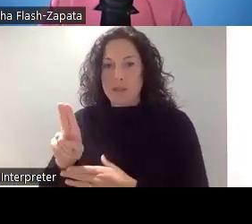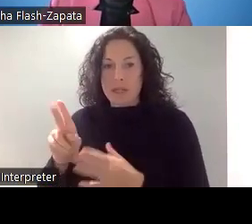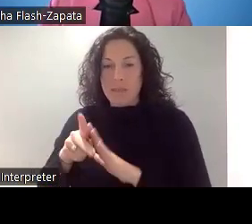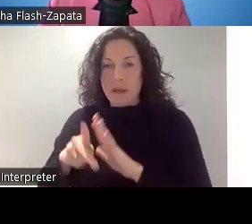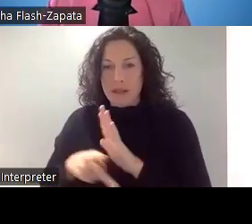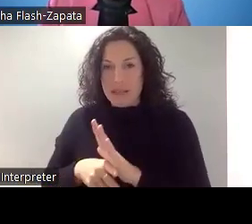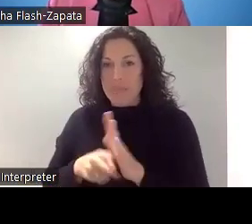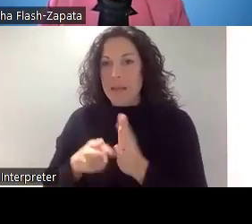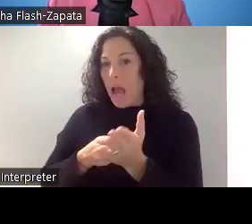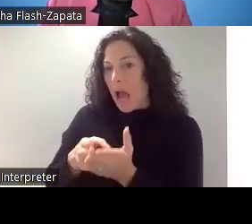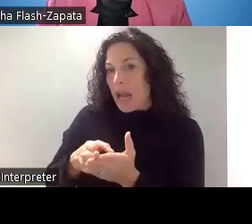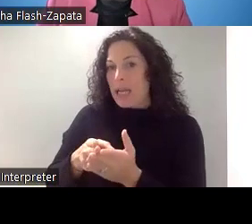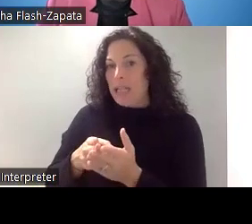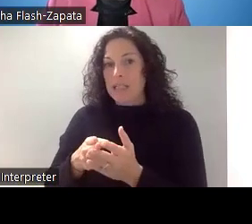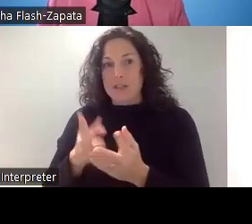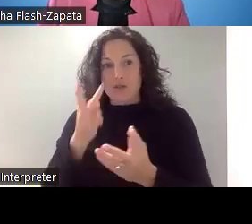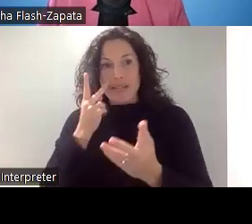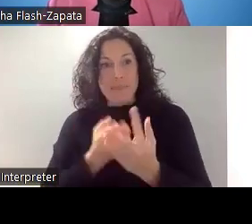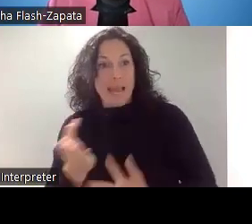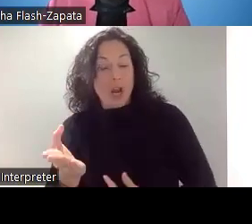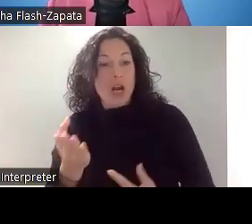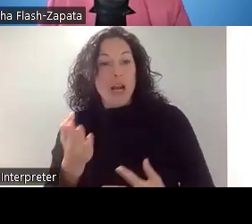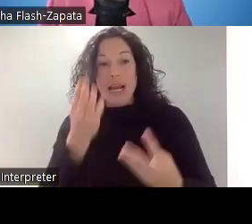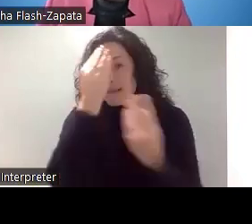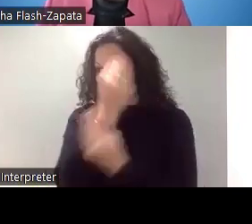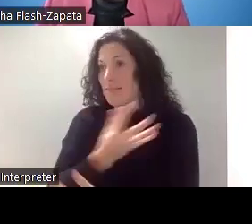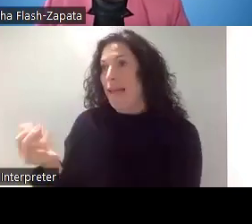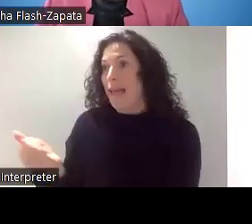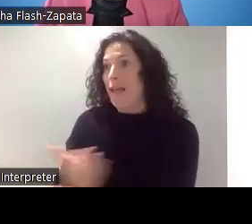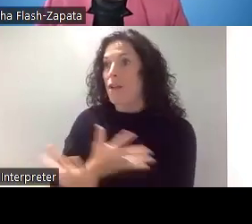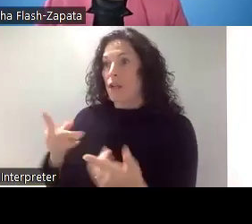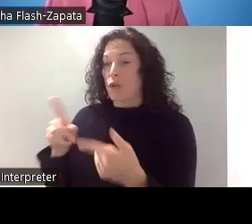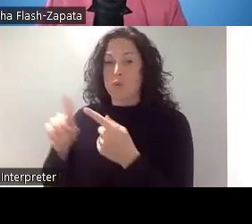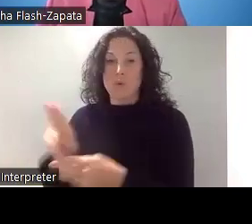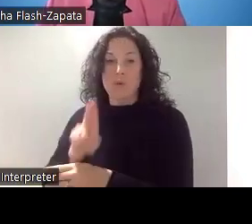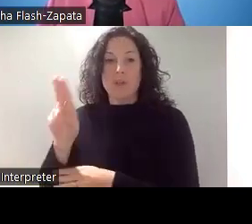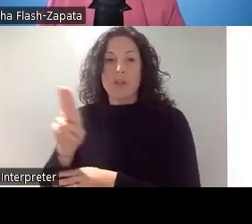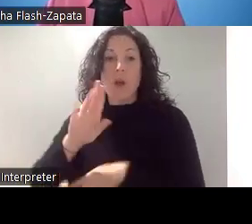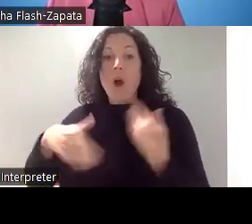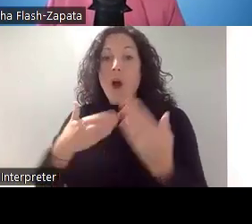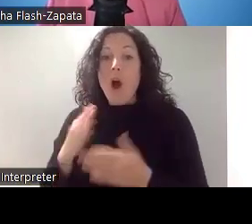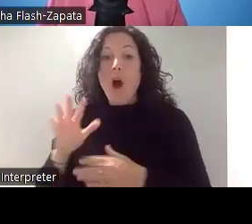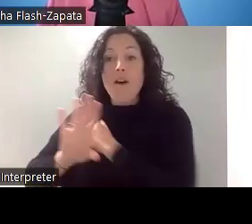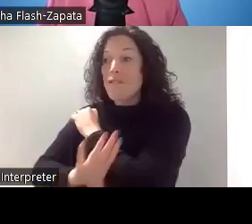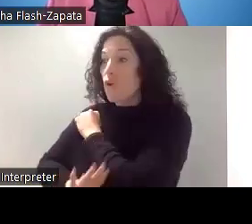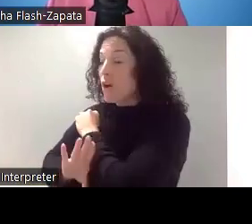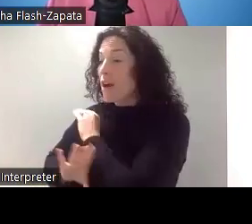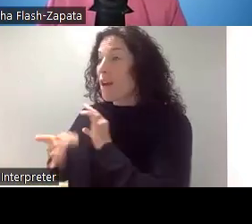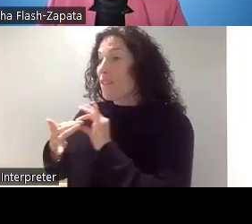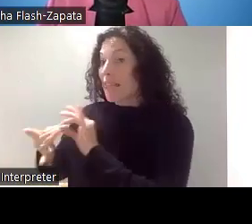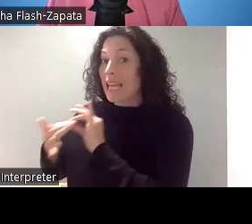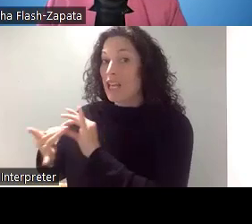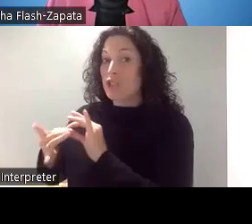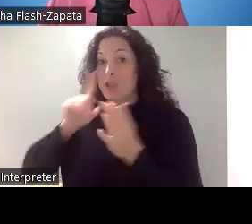by disclosing everything to the university, including all foreign affiliations, research activities and investments